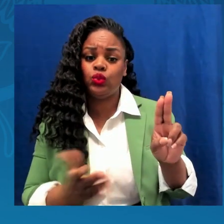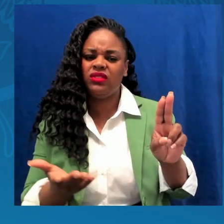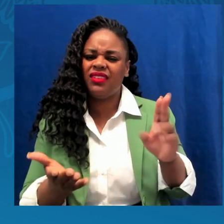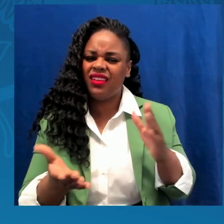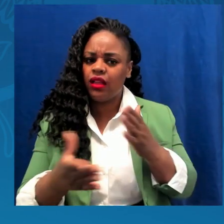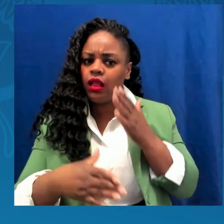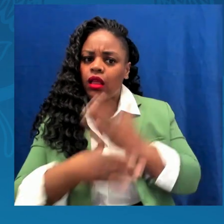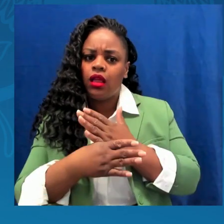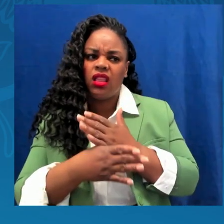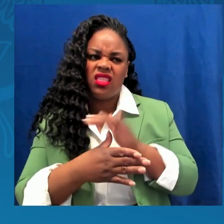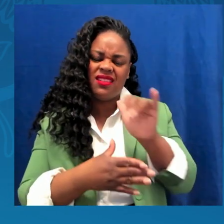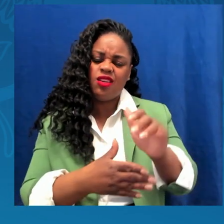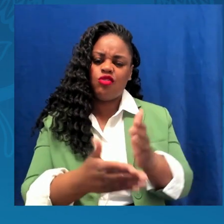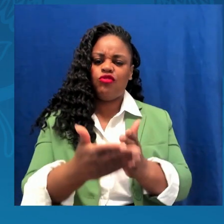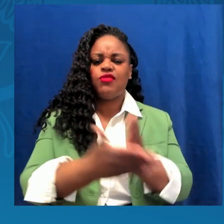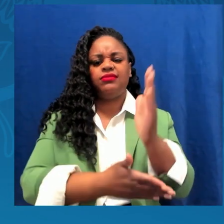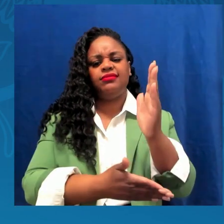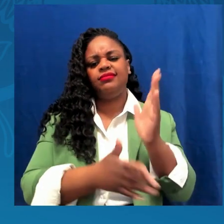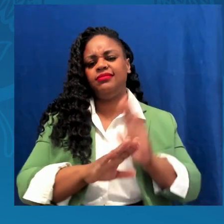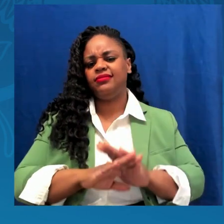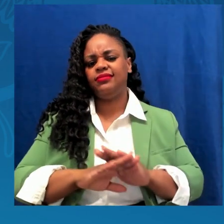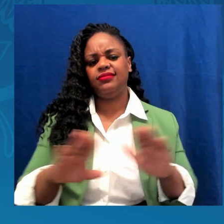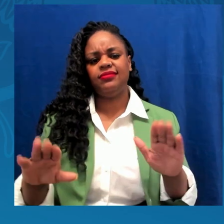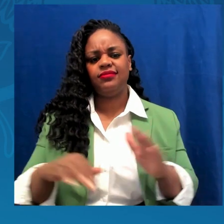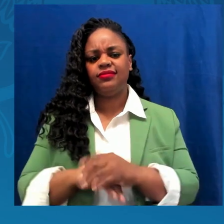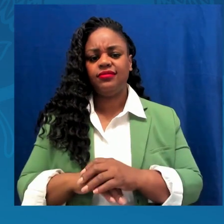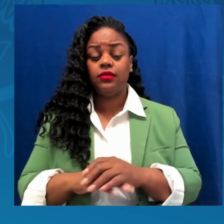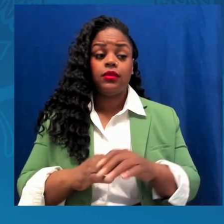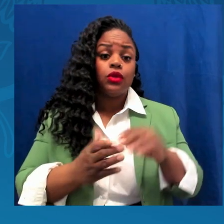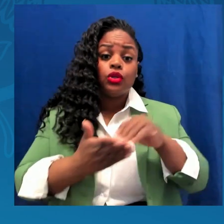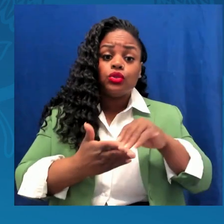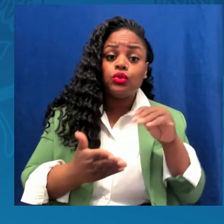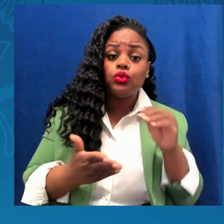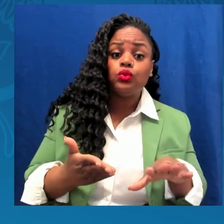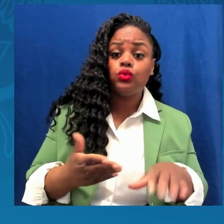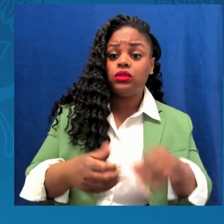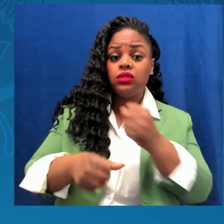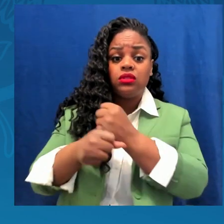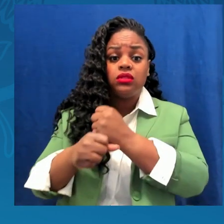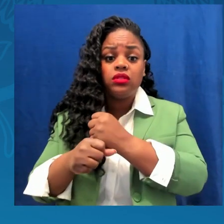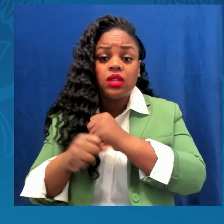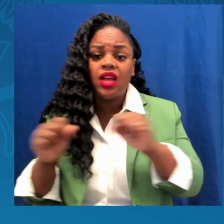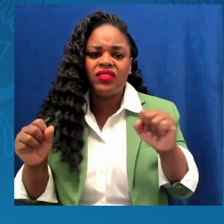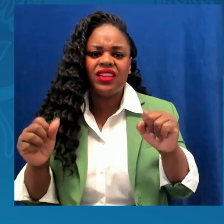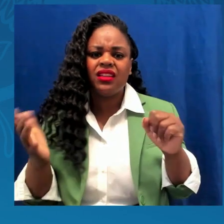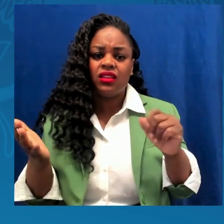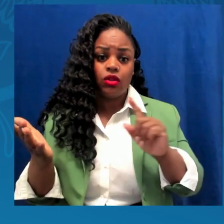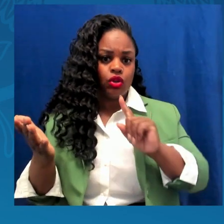They've shaken students and fractured a sense of safety so critical to their academic success and well-being.